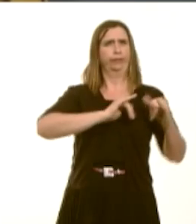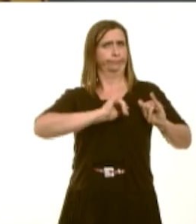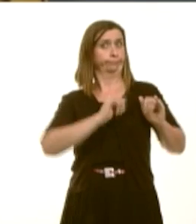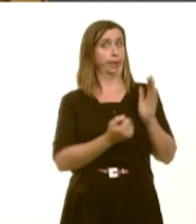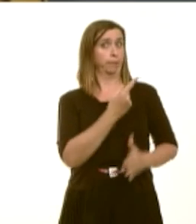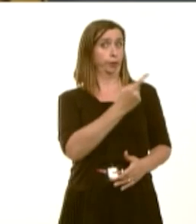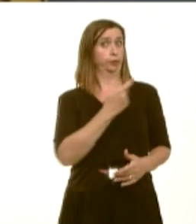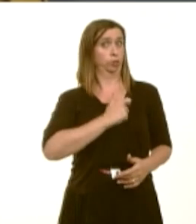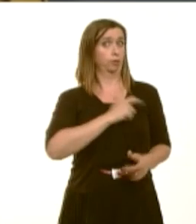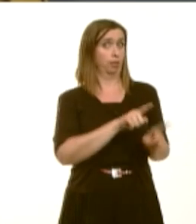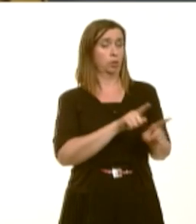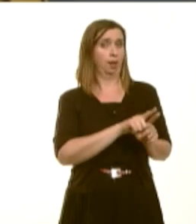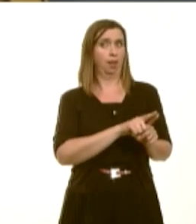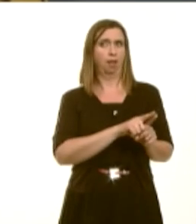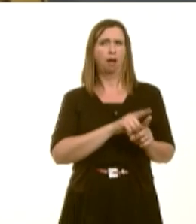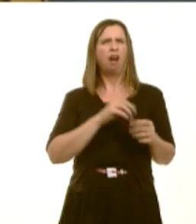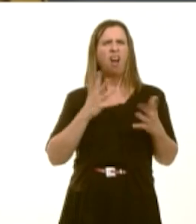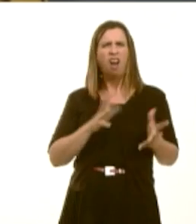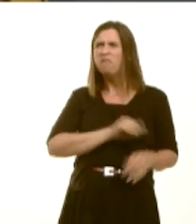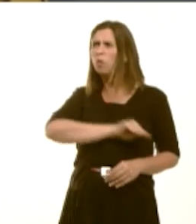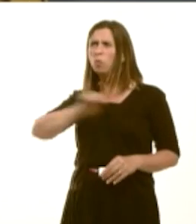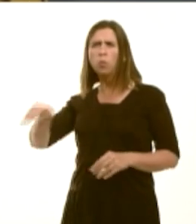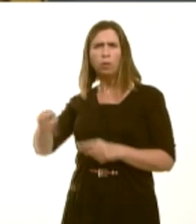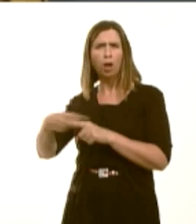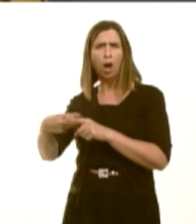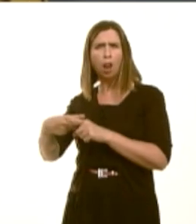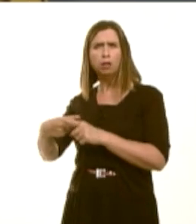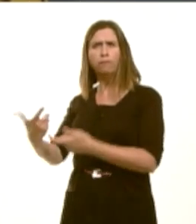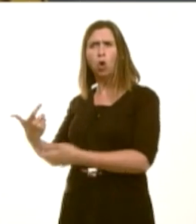England or to other parts of Wales for treatment that they think they need.